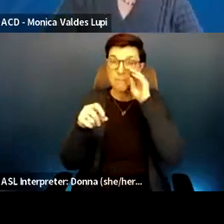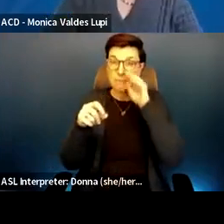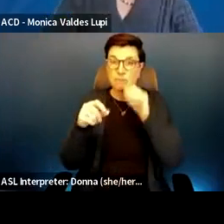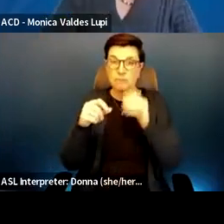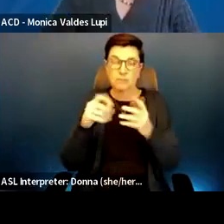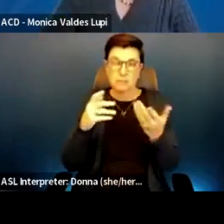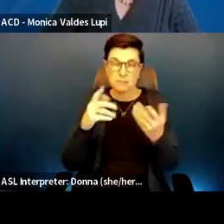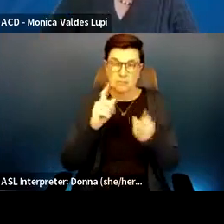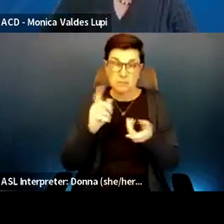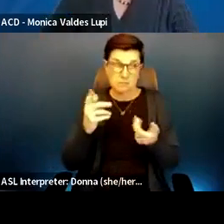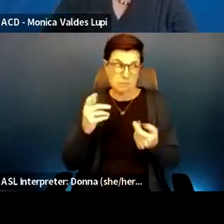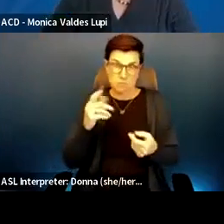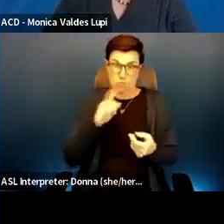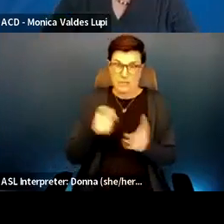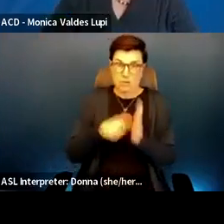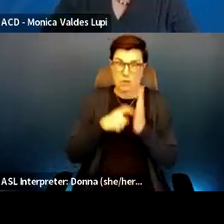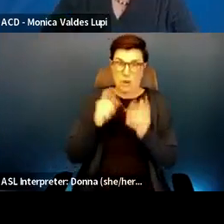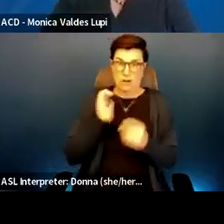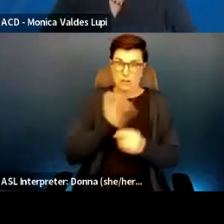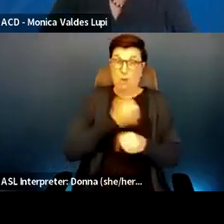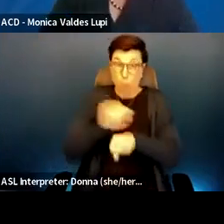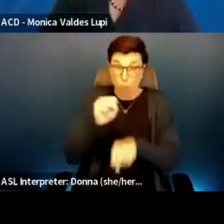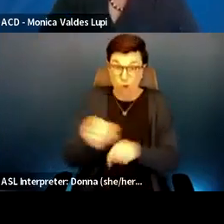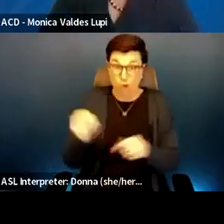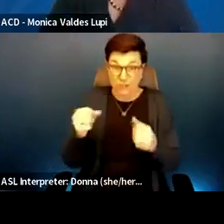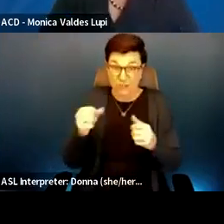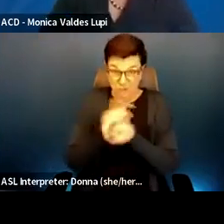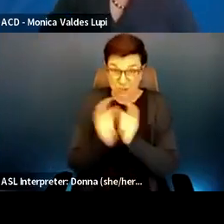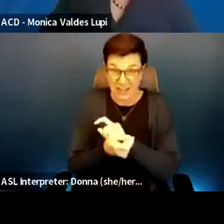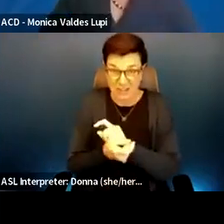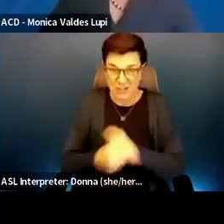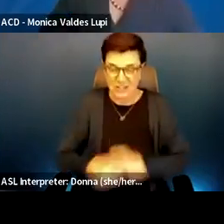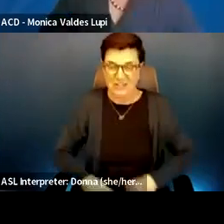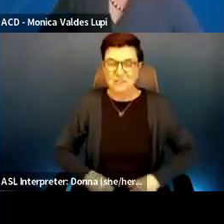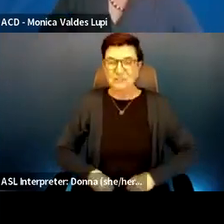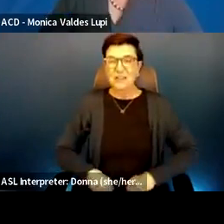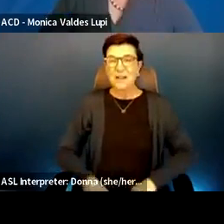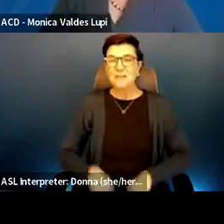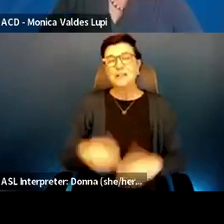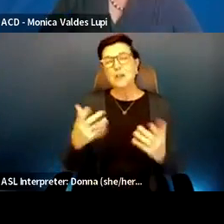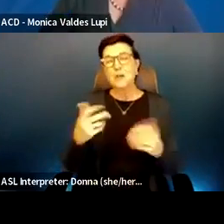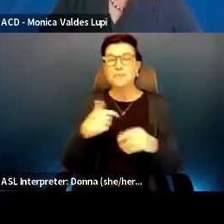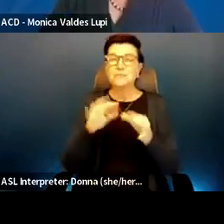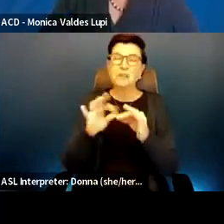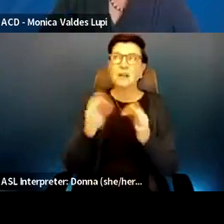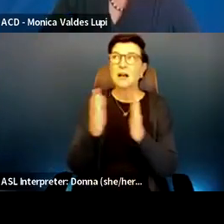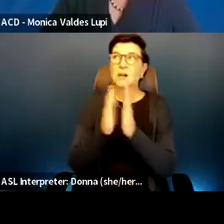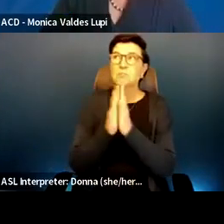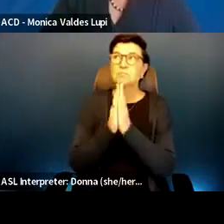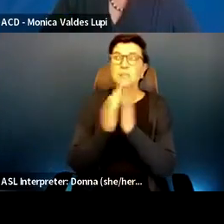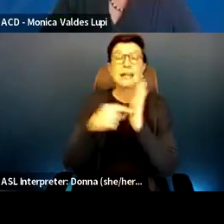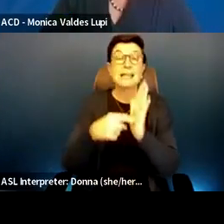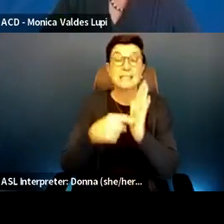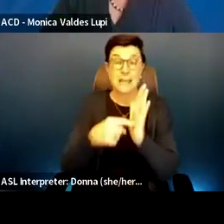But what I will say is that, for example, in the communications area, one of the things